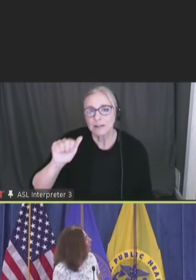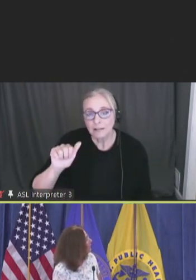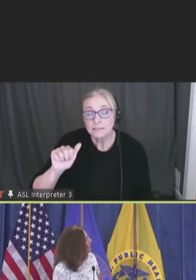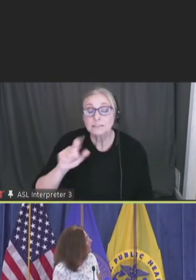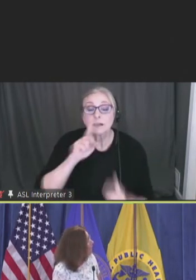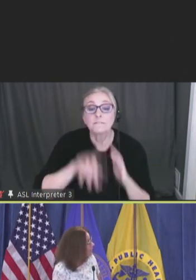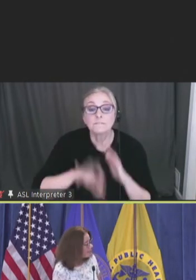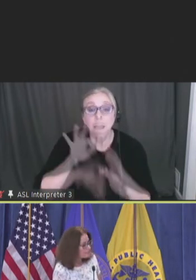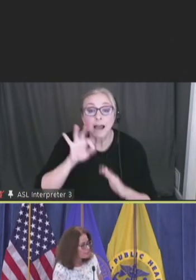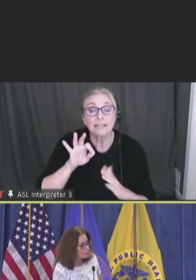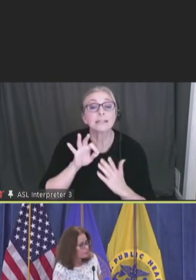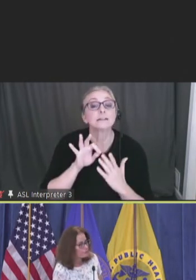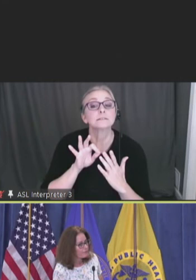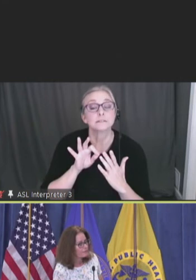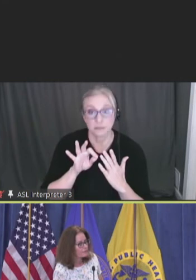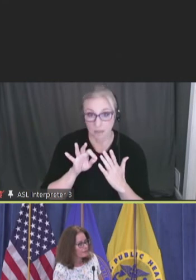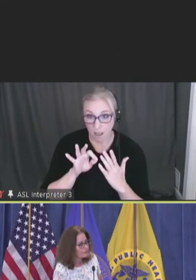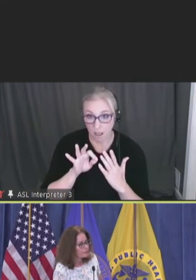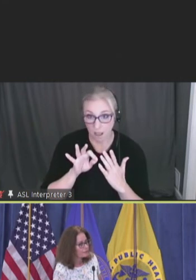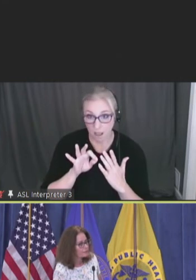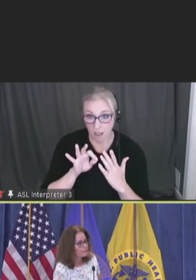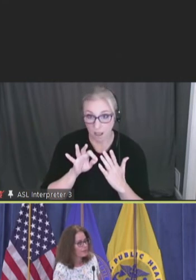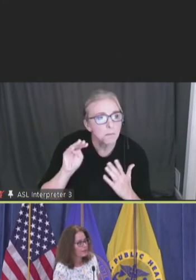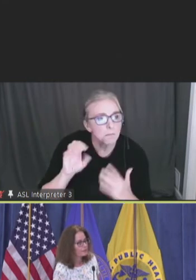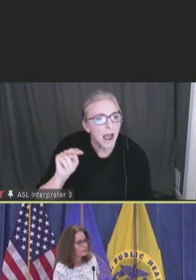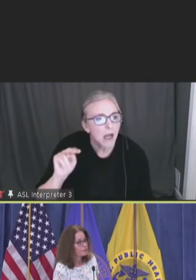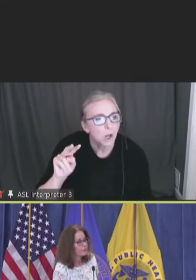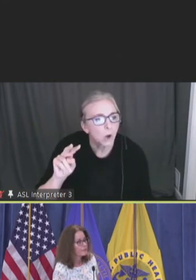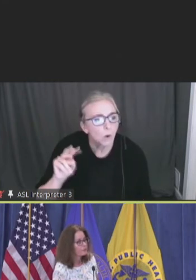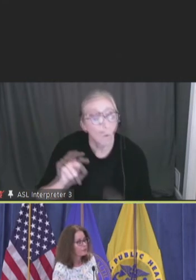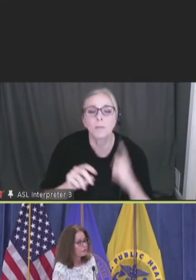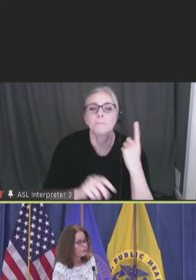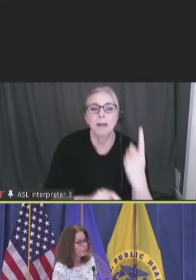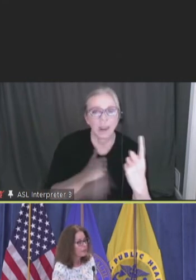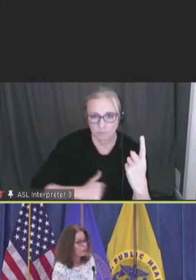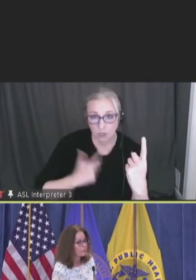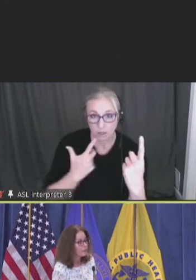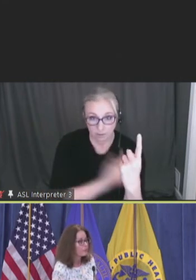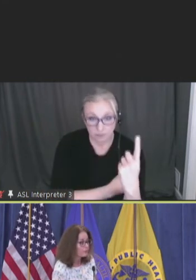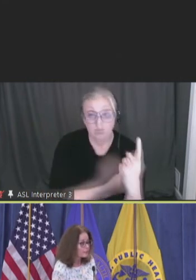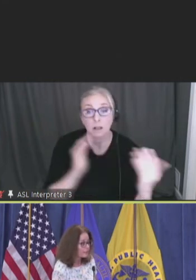One of the monovalent boosters in 5- to 11-year-olds comparing during days 1 to 21 risk interval